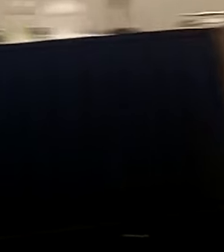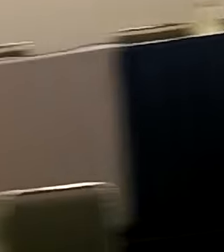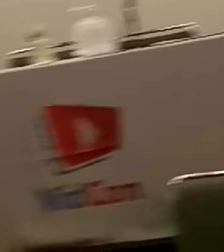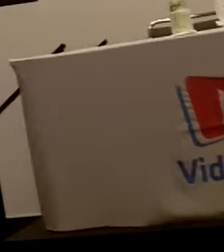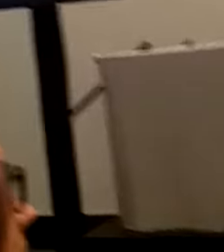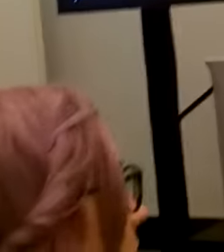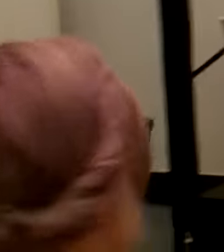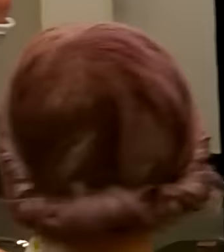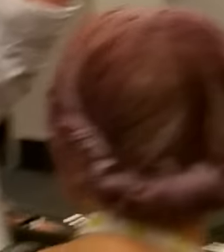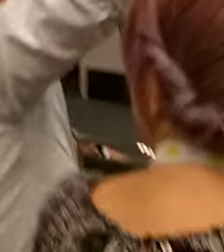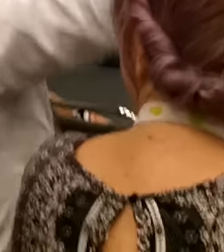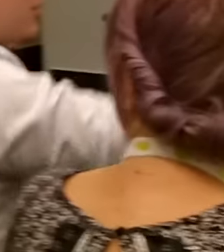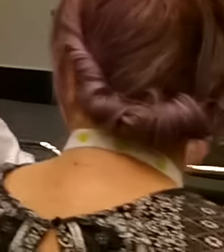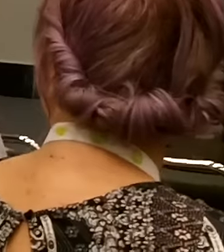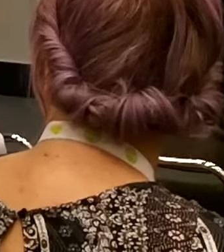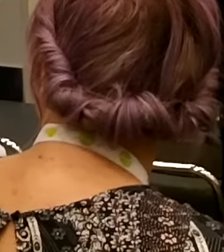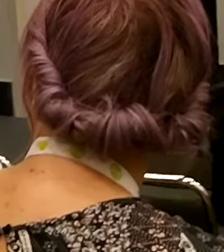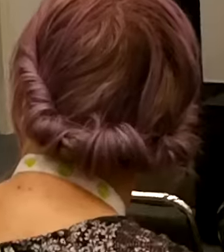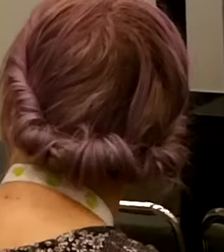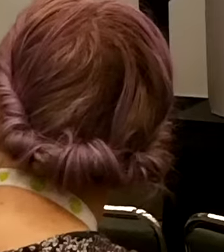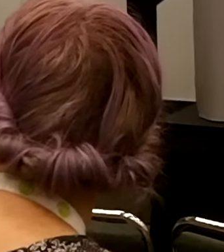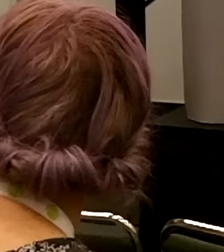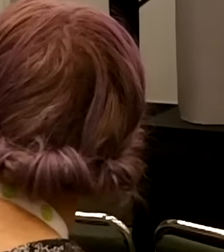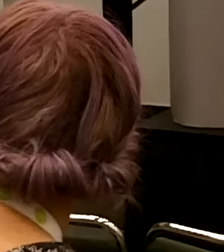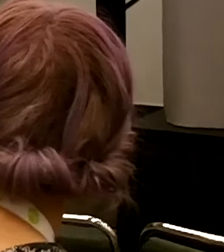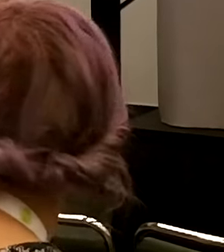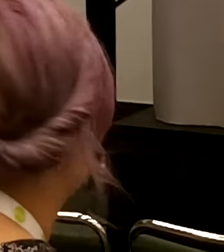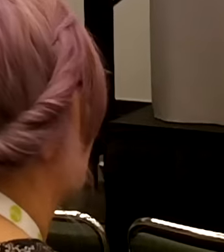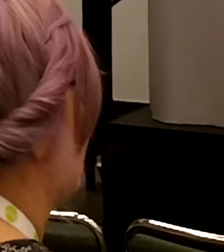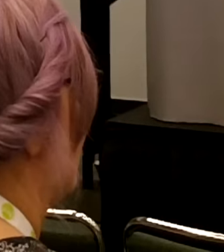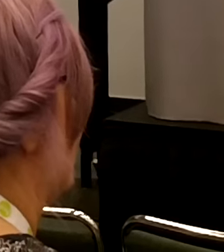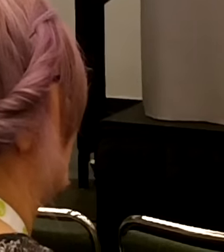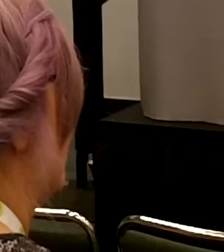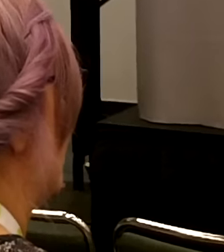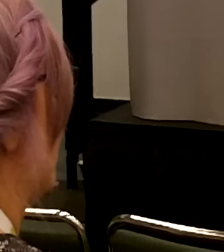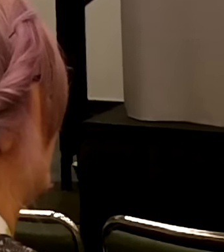Ah, alright. What's your favorite kind of pizza?